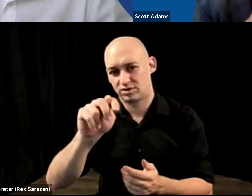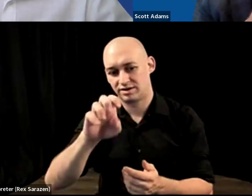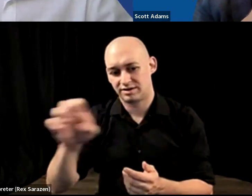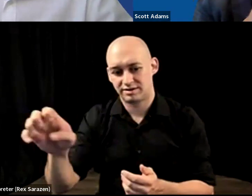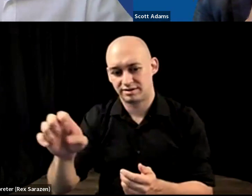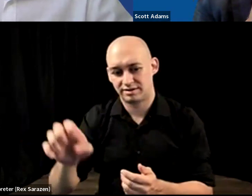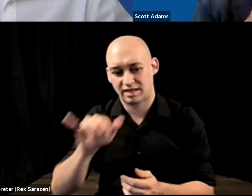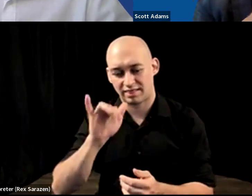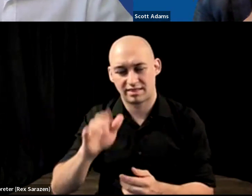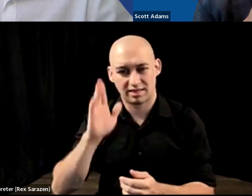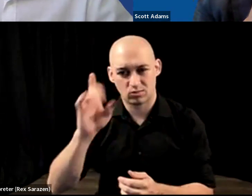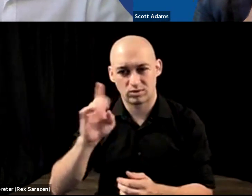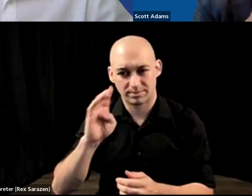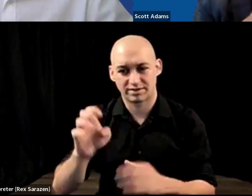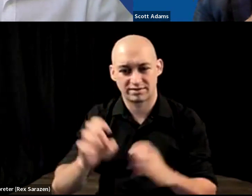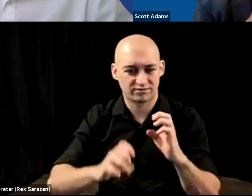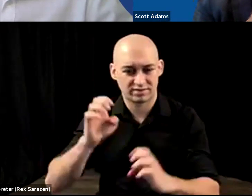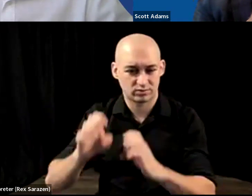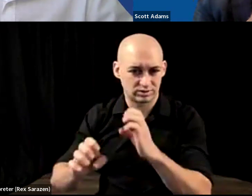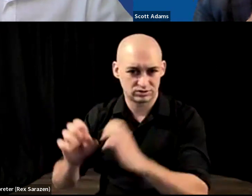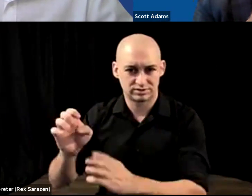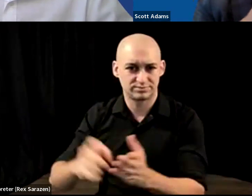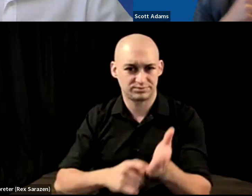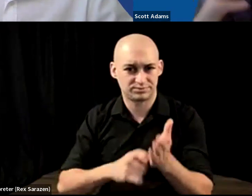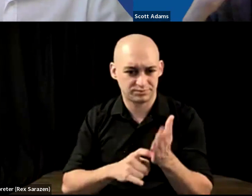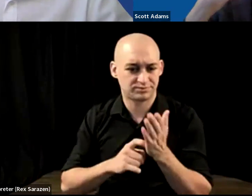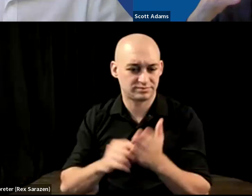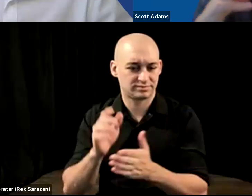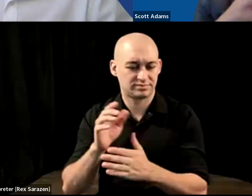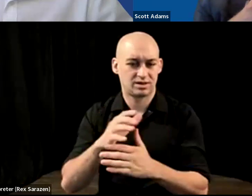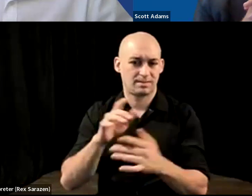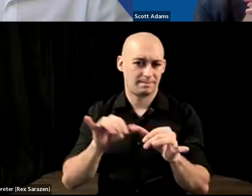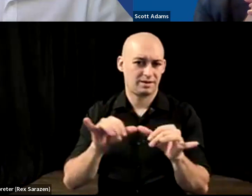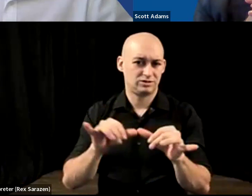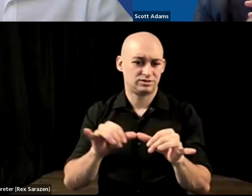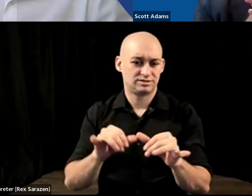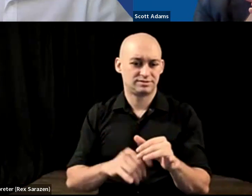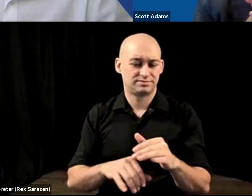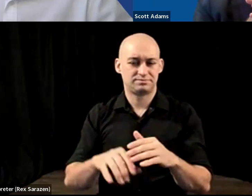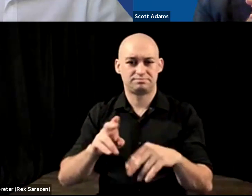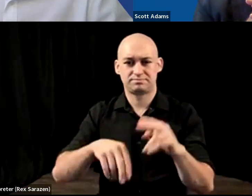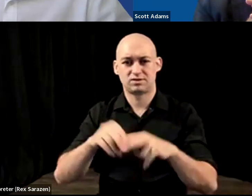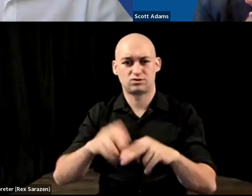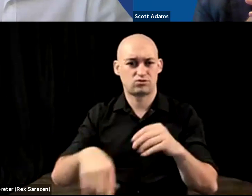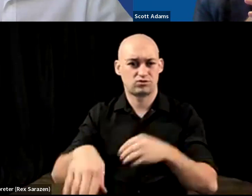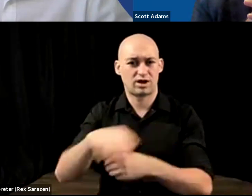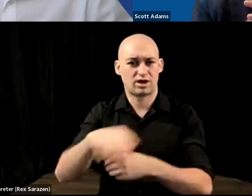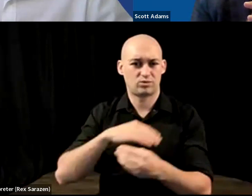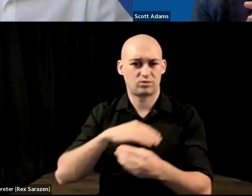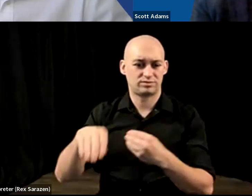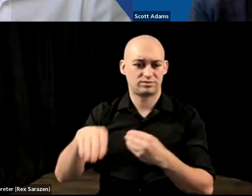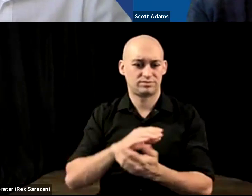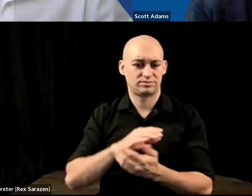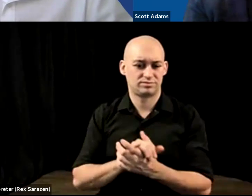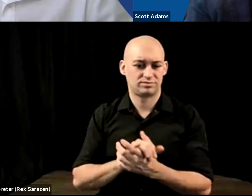would be the evaluation criteria and the metrics are a good base to build around. And I would say,